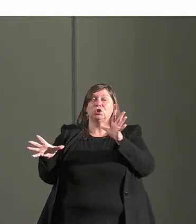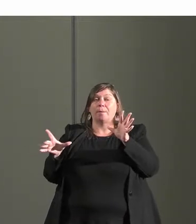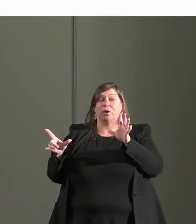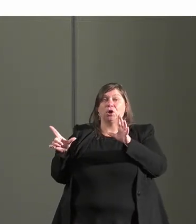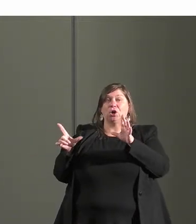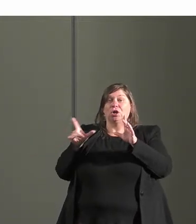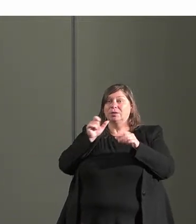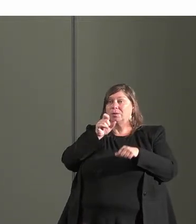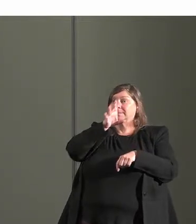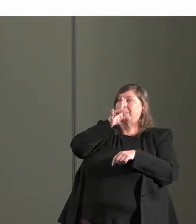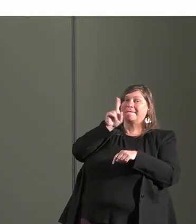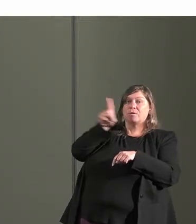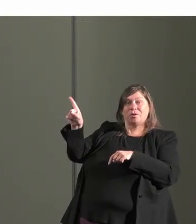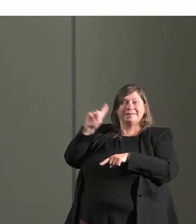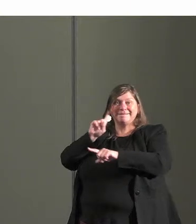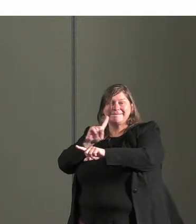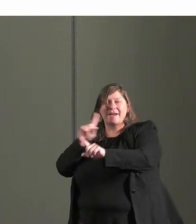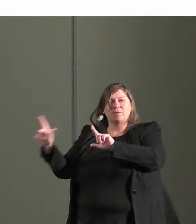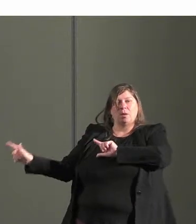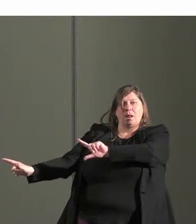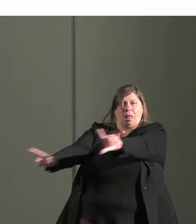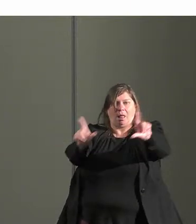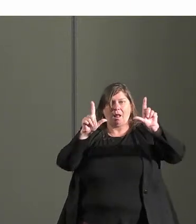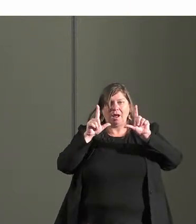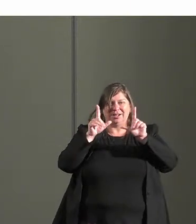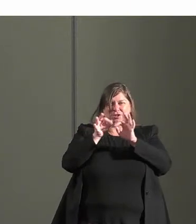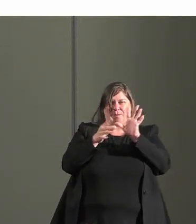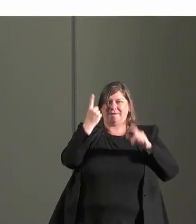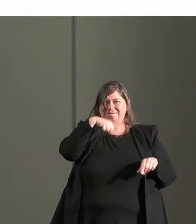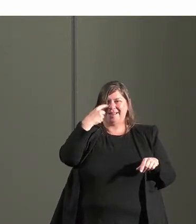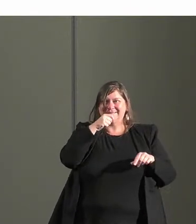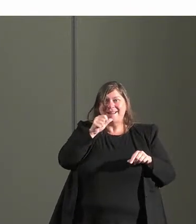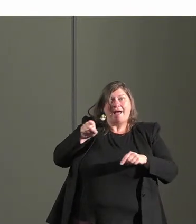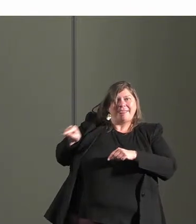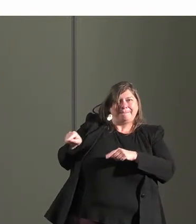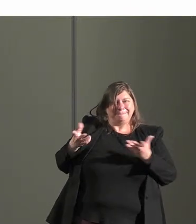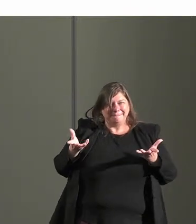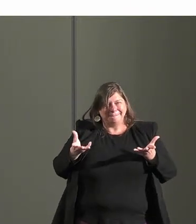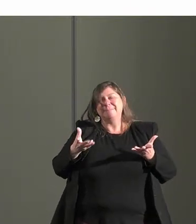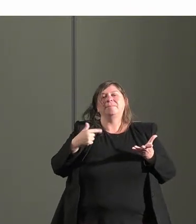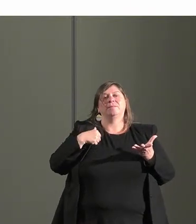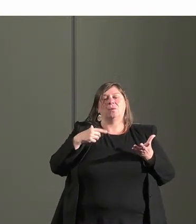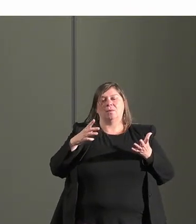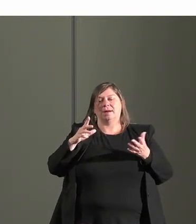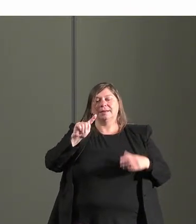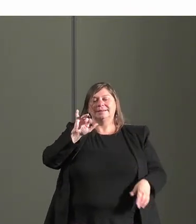colleagues and users of Google meet left out when the interpreters speak for them and their faces were not associate